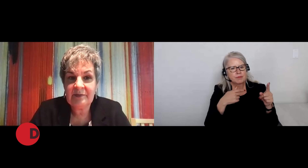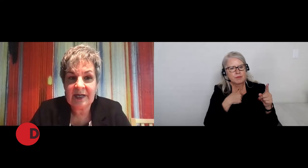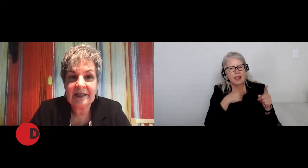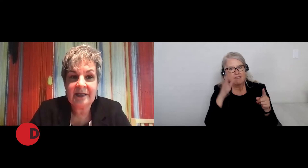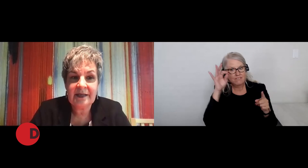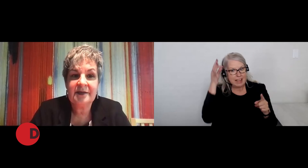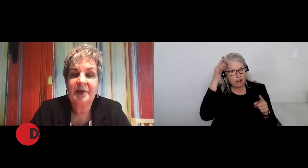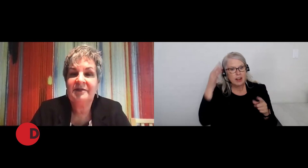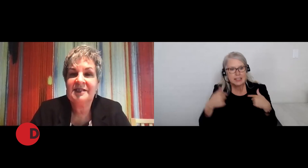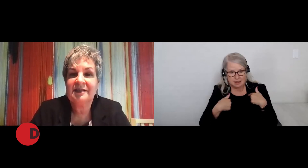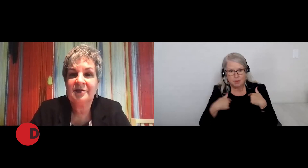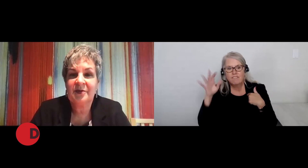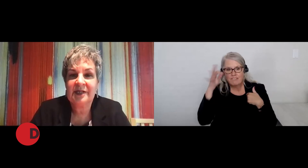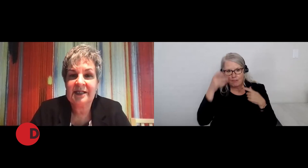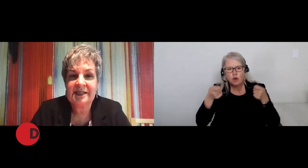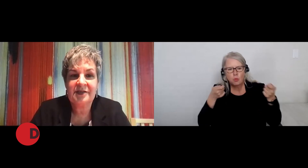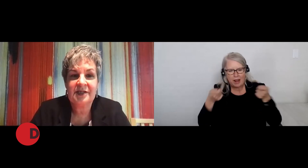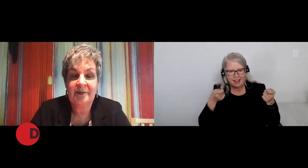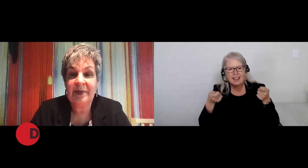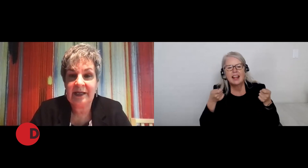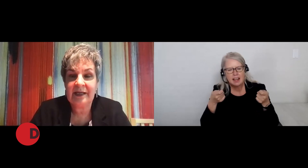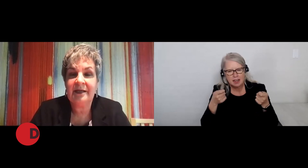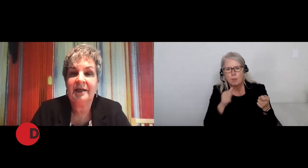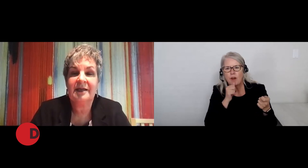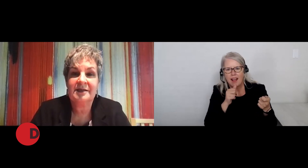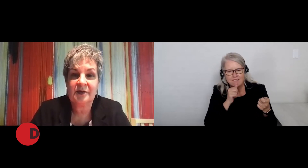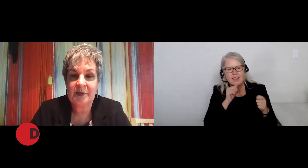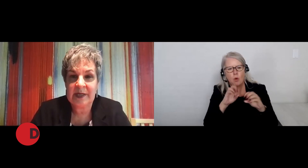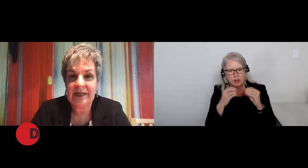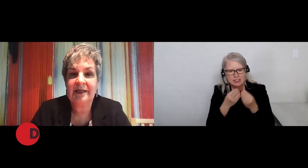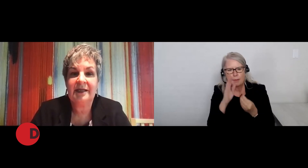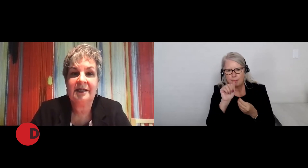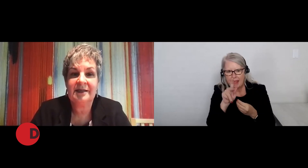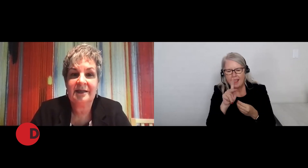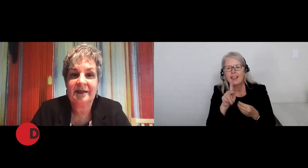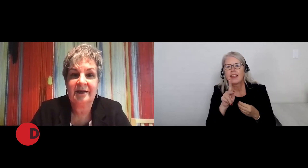Federal, yes we are federally regulated as a private banking